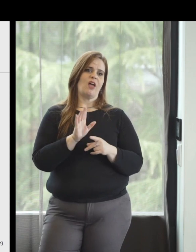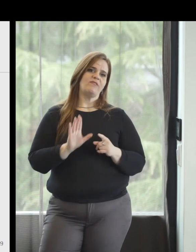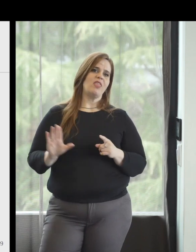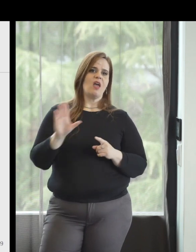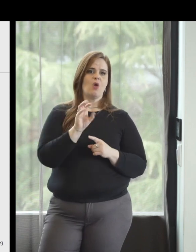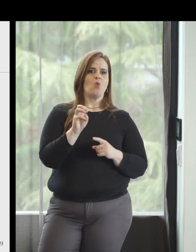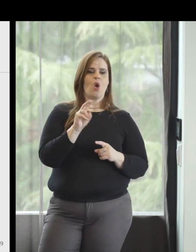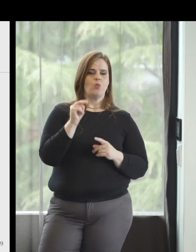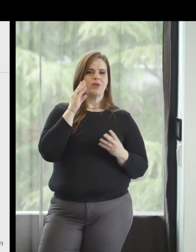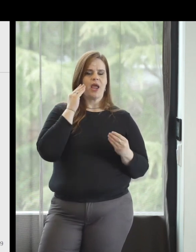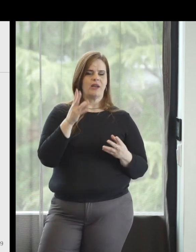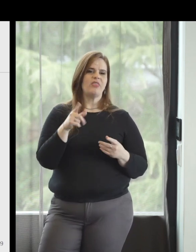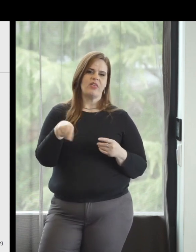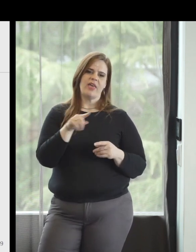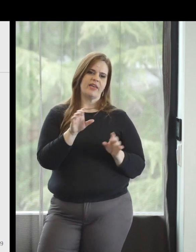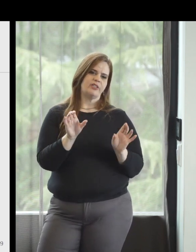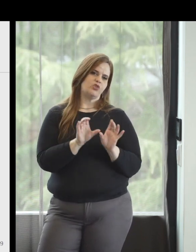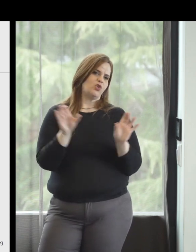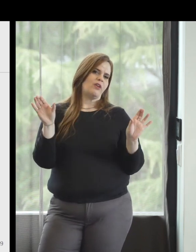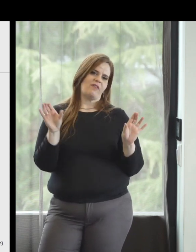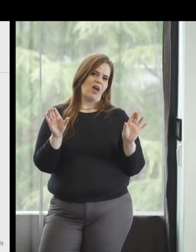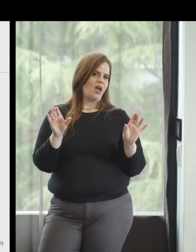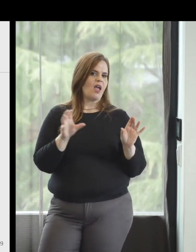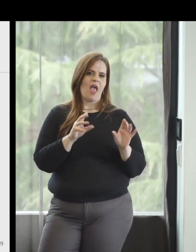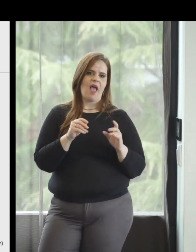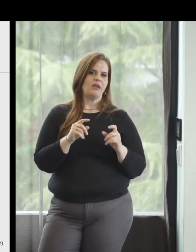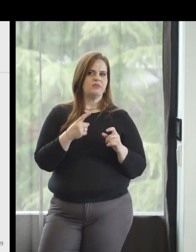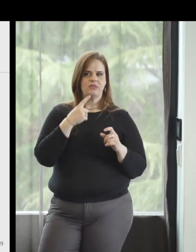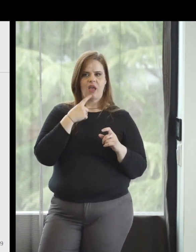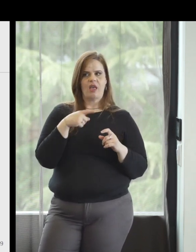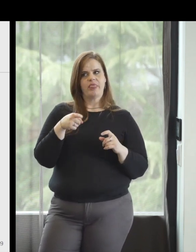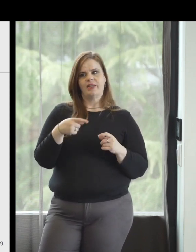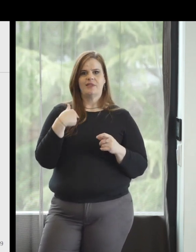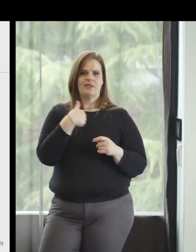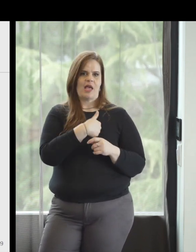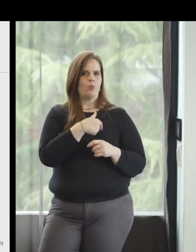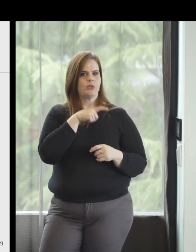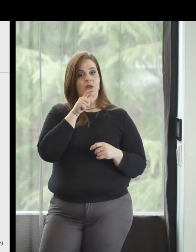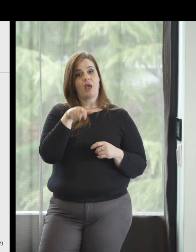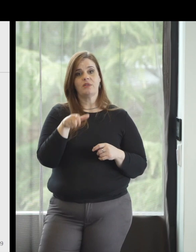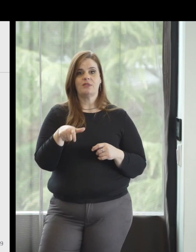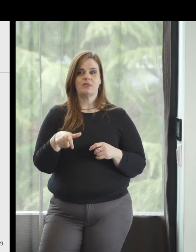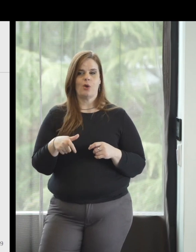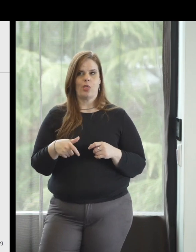Data to certify and say this is ours and not necessarily